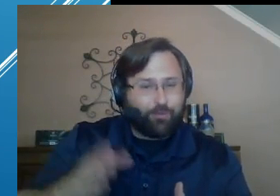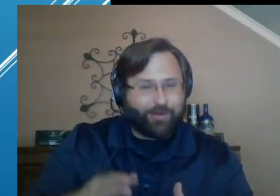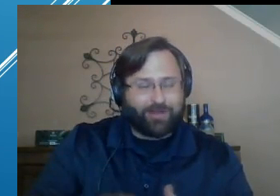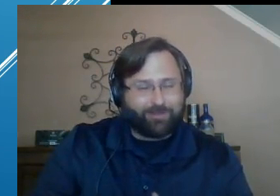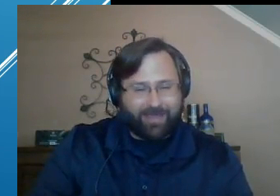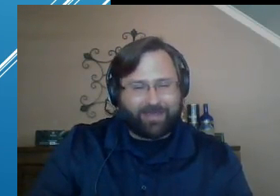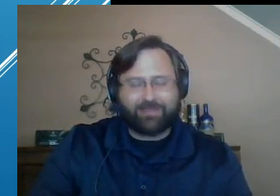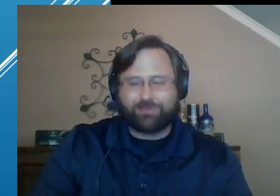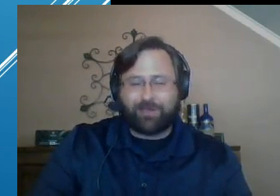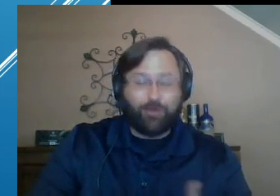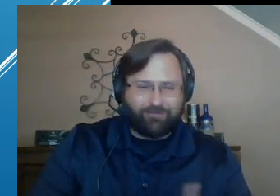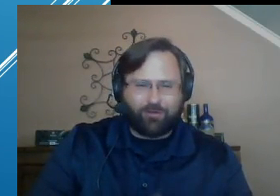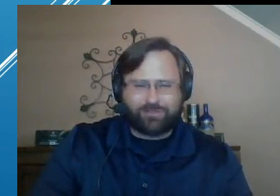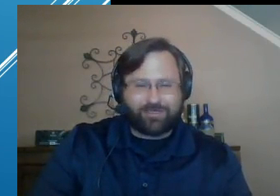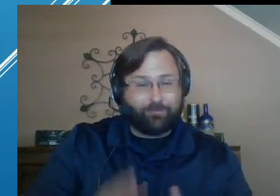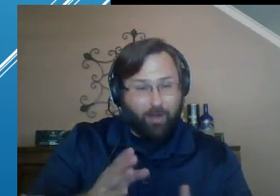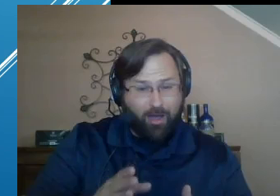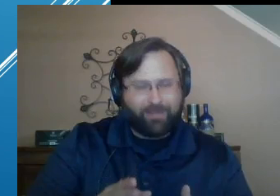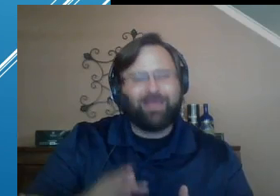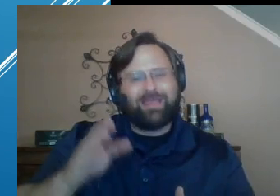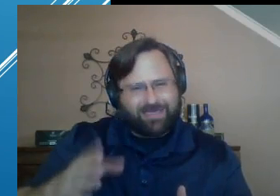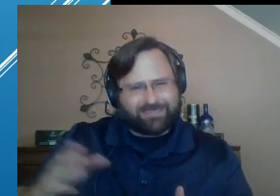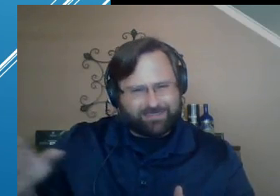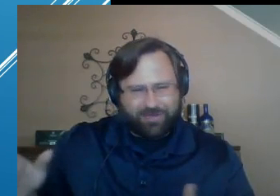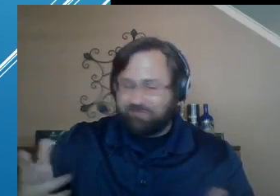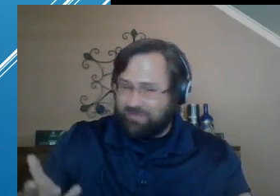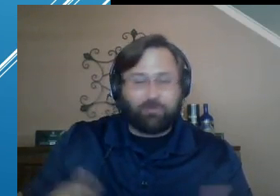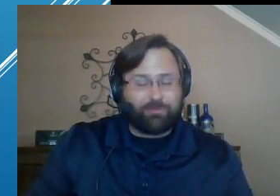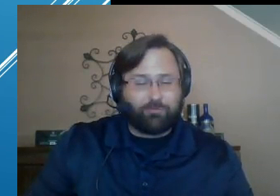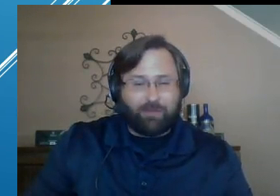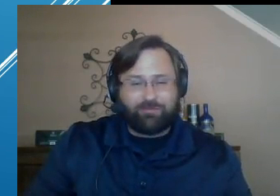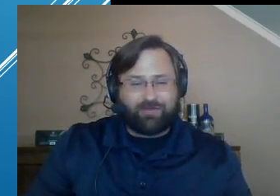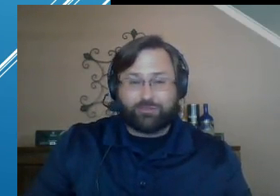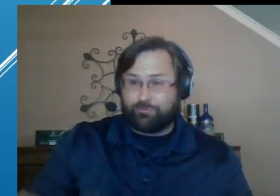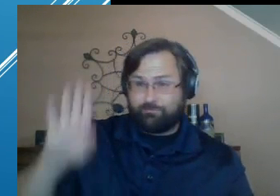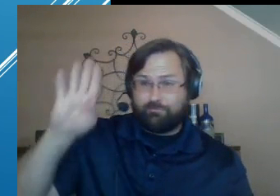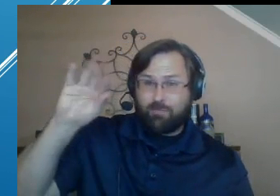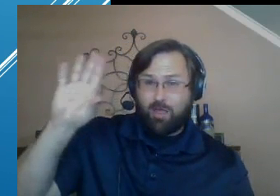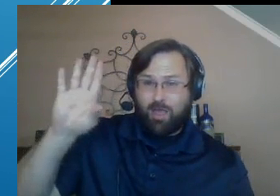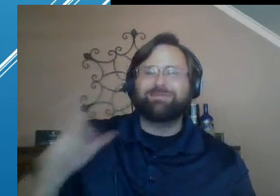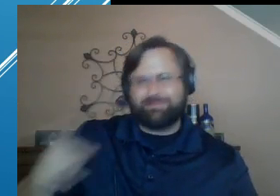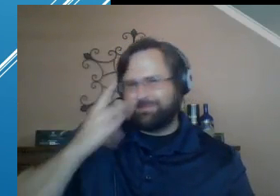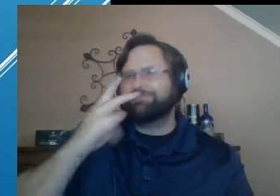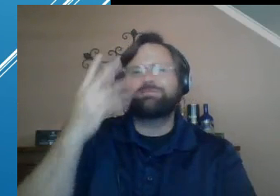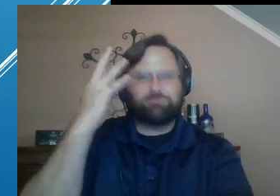with the pronoun at the beginning so i could have also said Bob he see tree that would be fine too